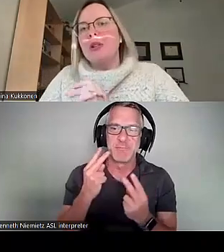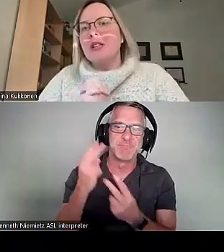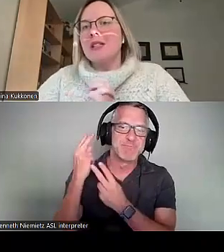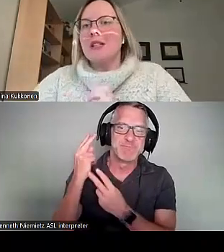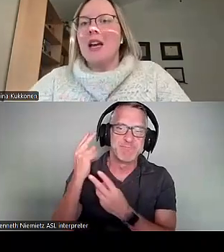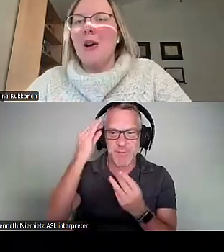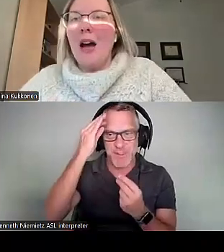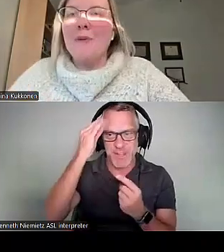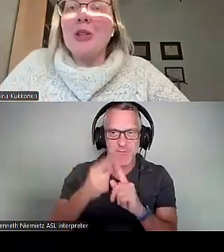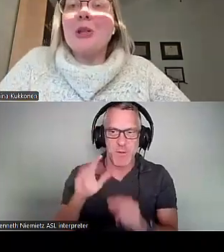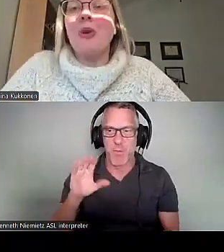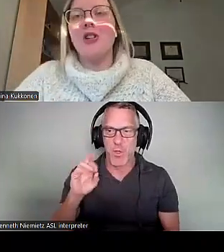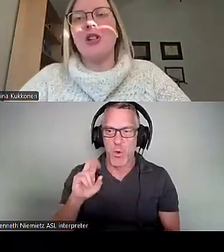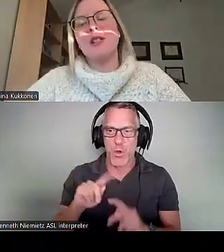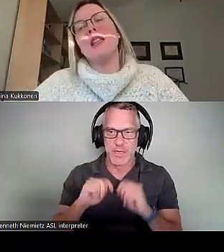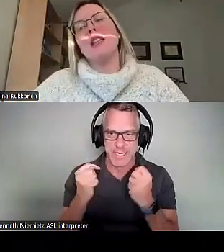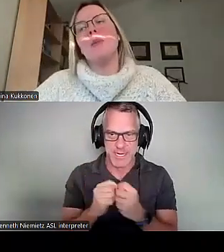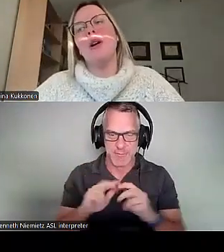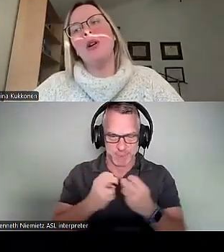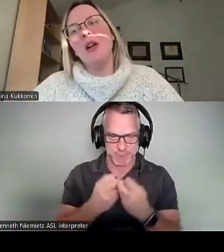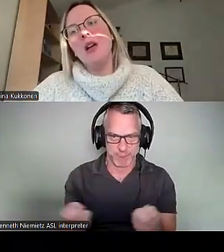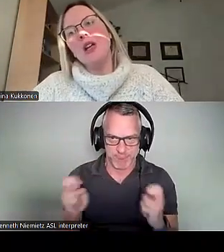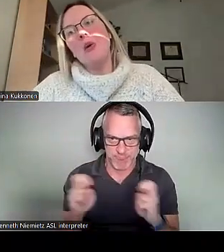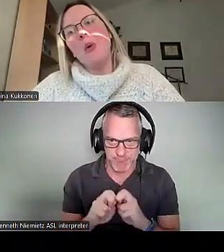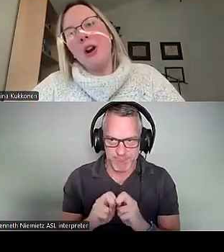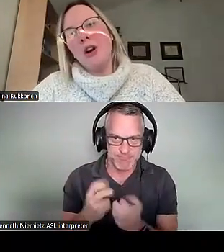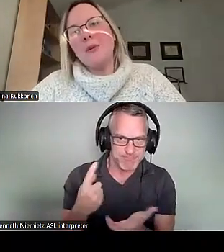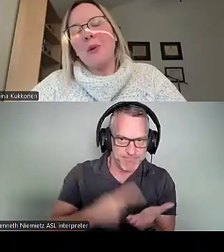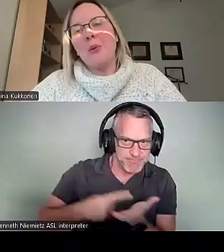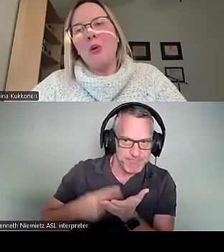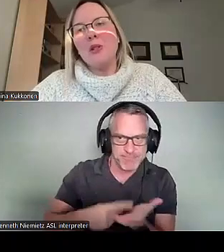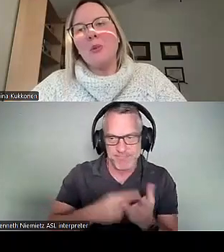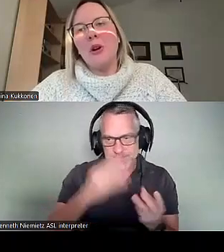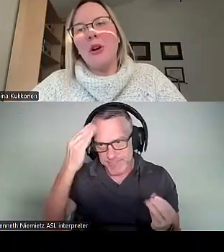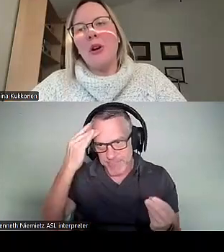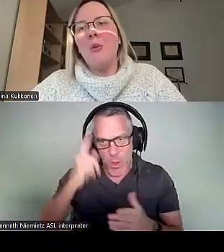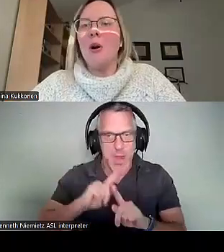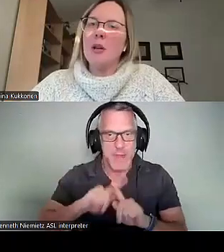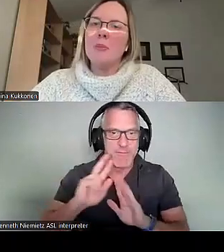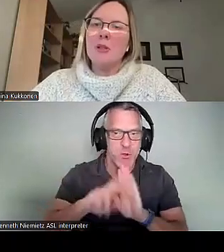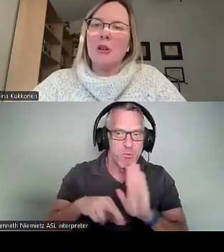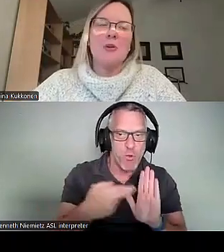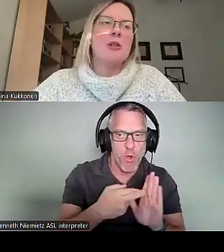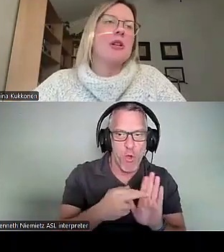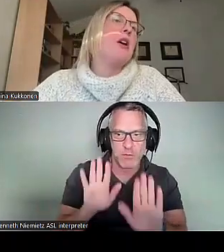We did sit down after this project to think about what our different roles were, what we observed,